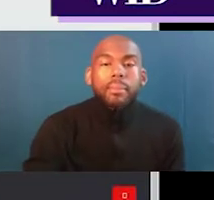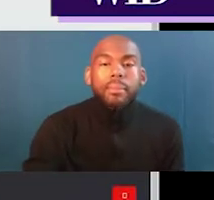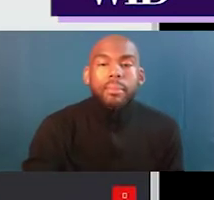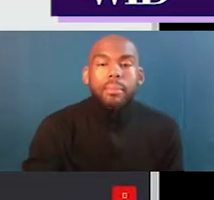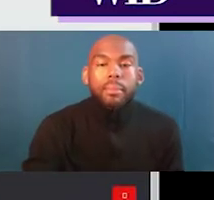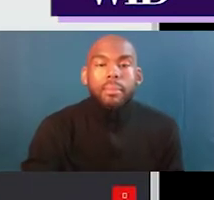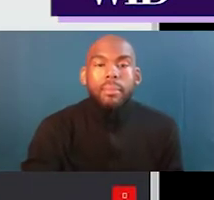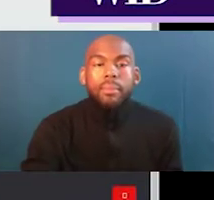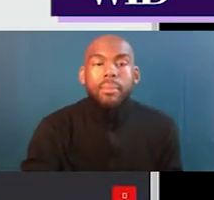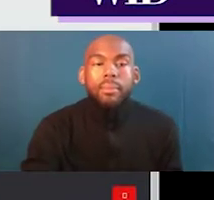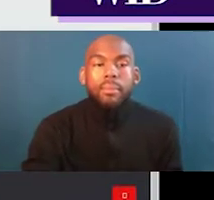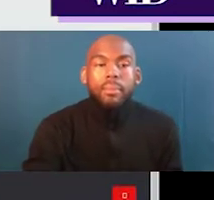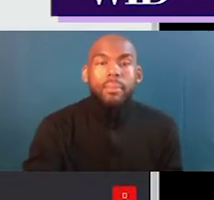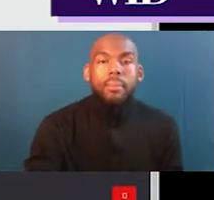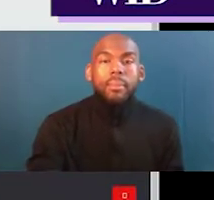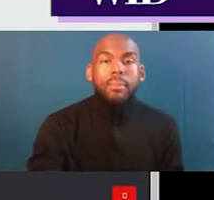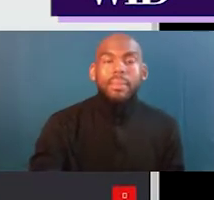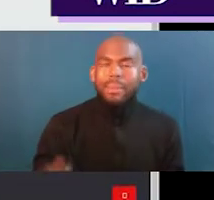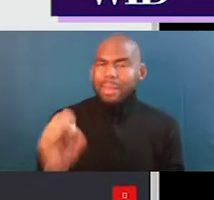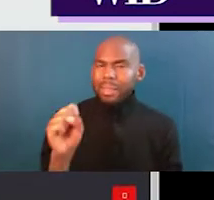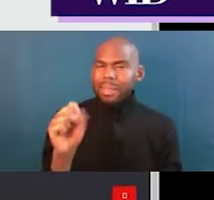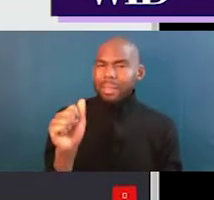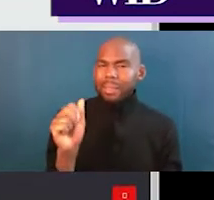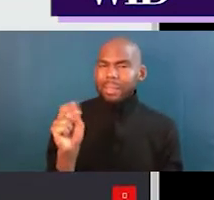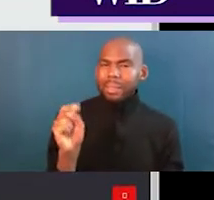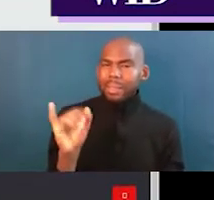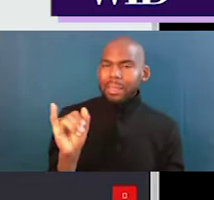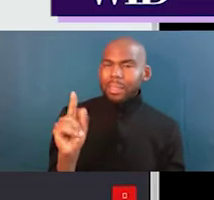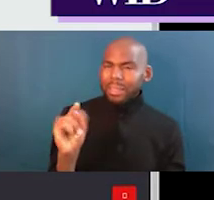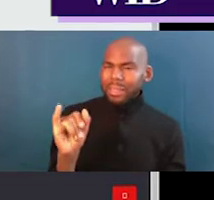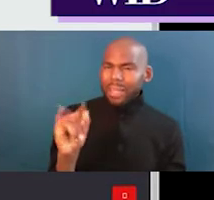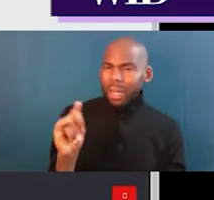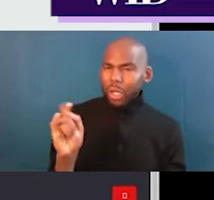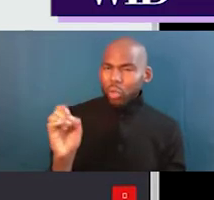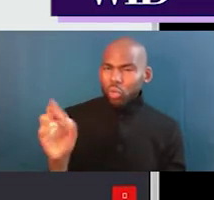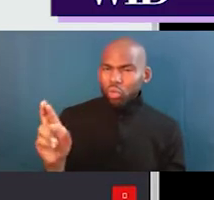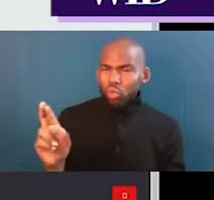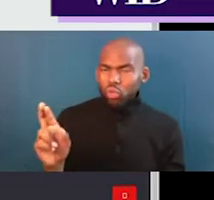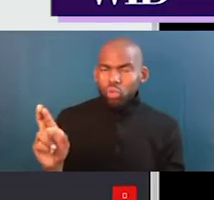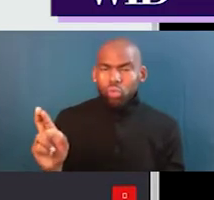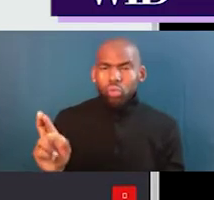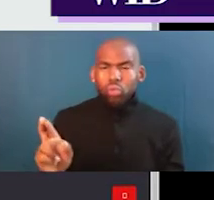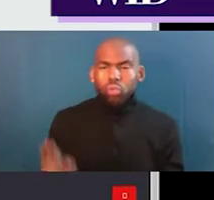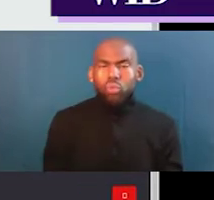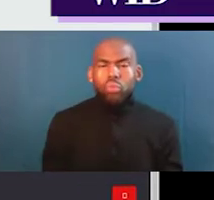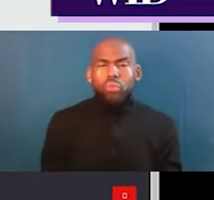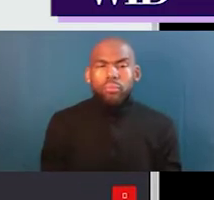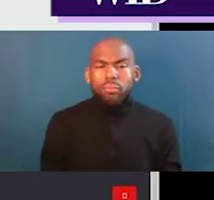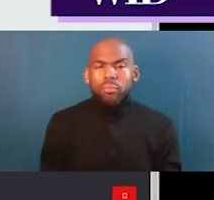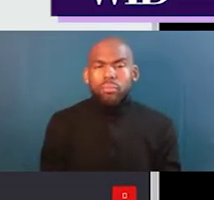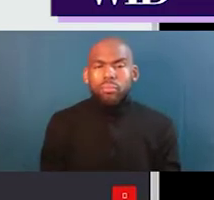level two link sanitizer. Dot link ads, visited link sale, visiting level two soap dispenser.